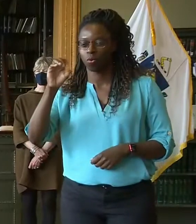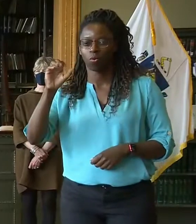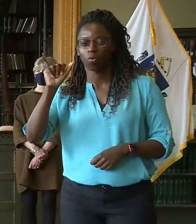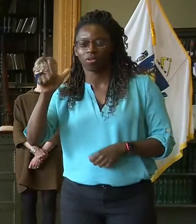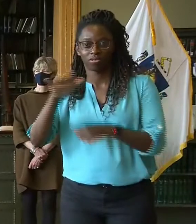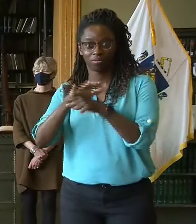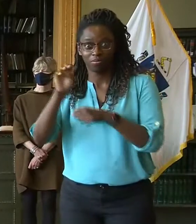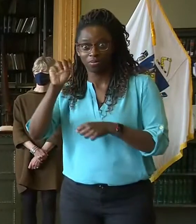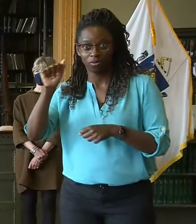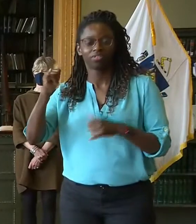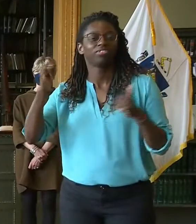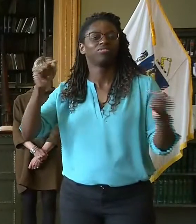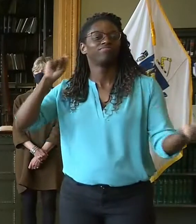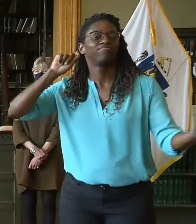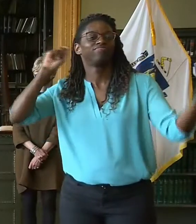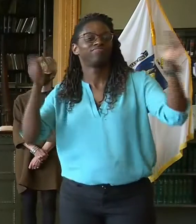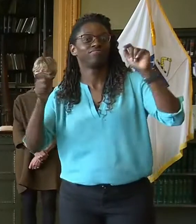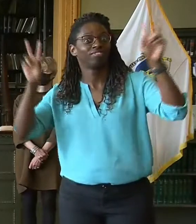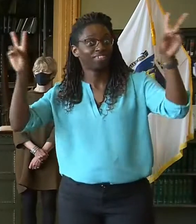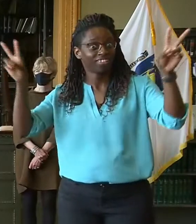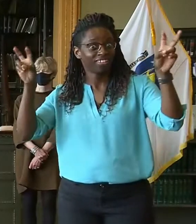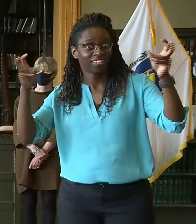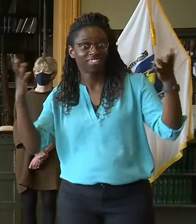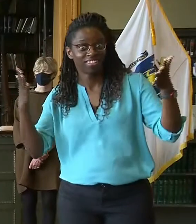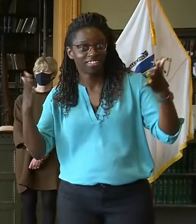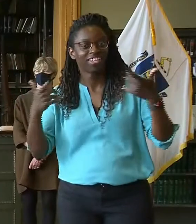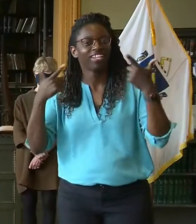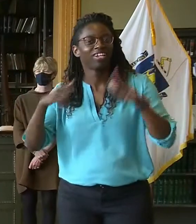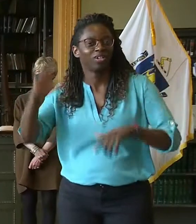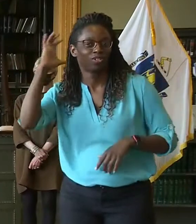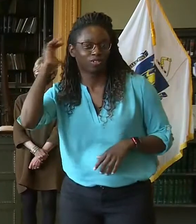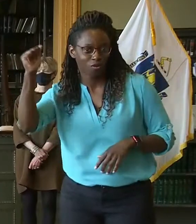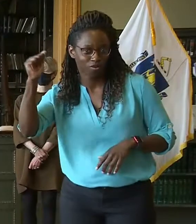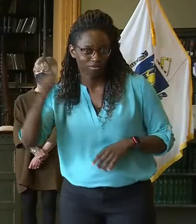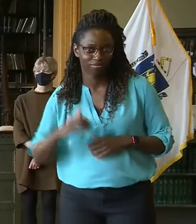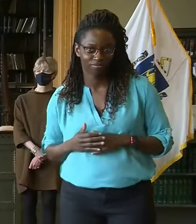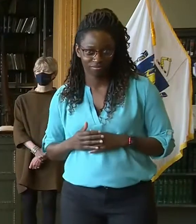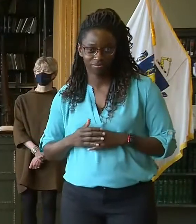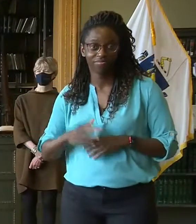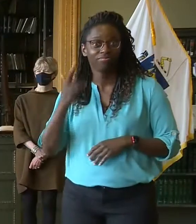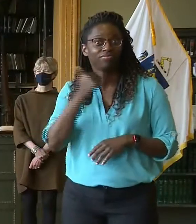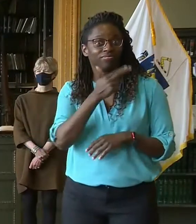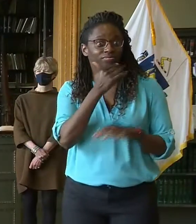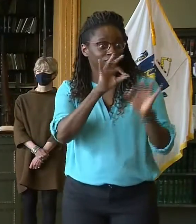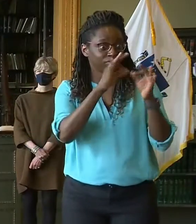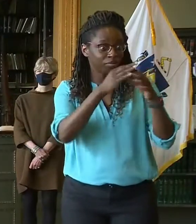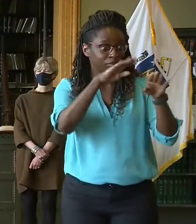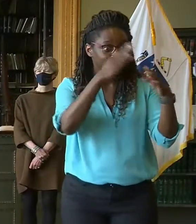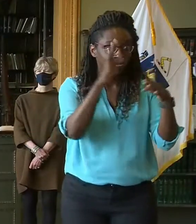BEEN RUNNING SINCE LAST SUMMER. WITH ALL OF THE RESTRICTIONS ON BUSINESSES BEING LIFTED